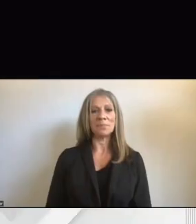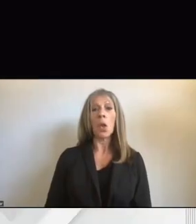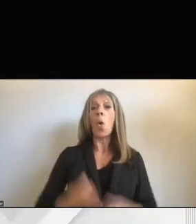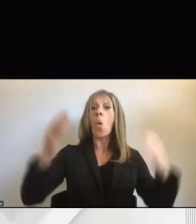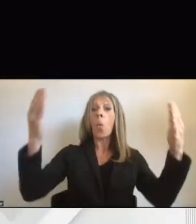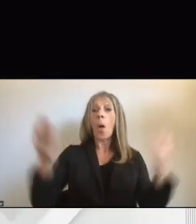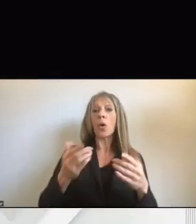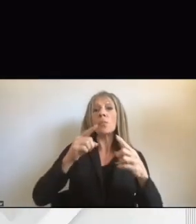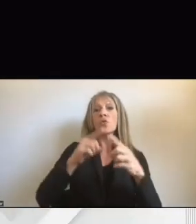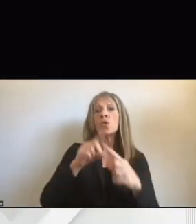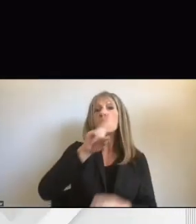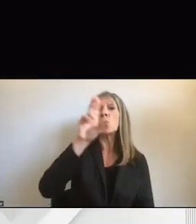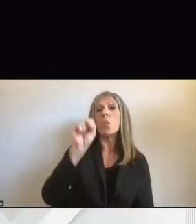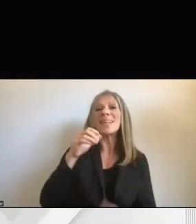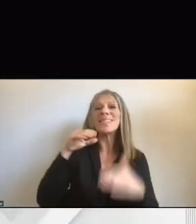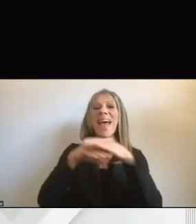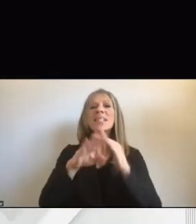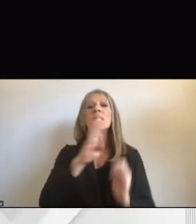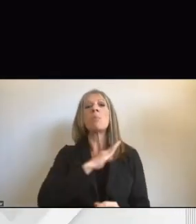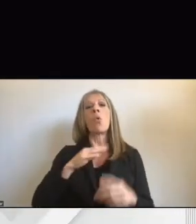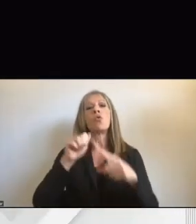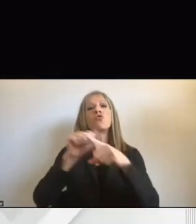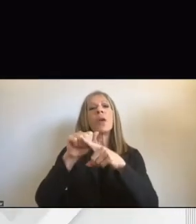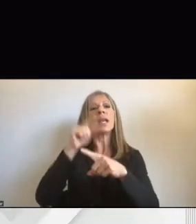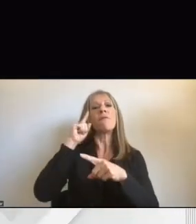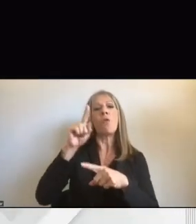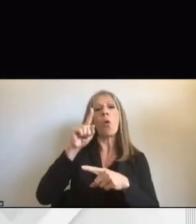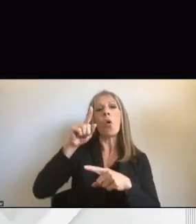Welcome to the U.S Access Board training on the Public Right-of-Way Accessibility